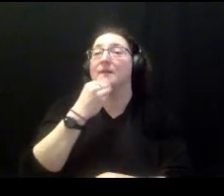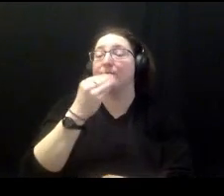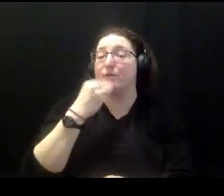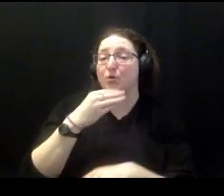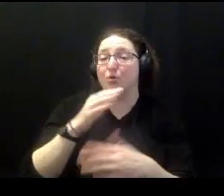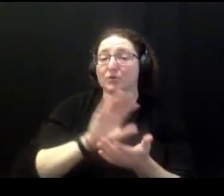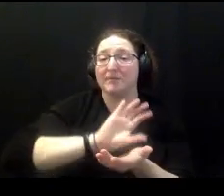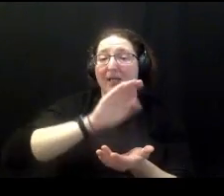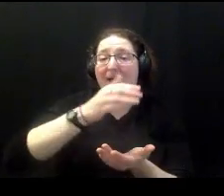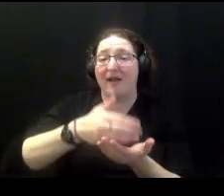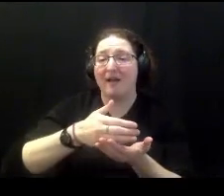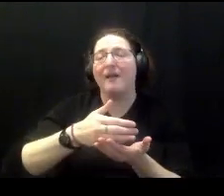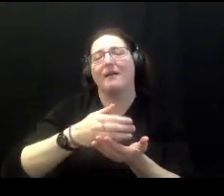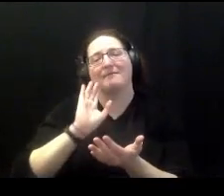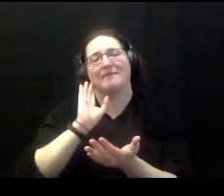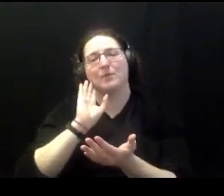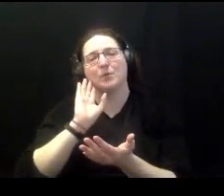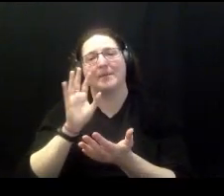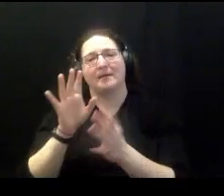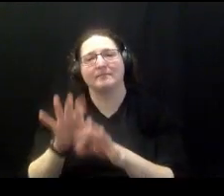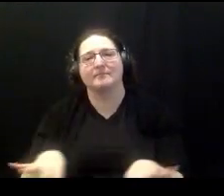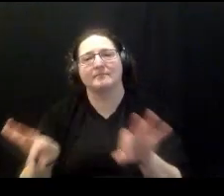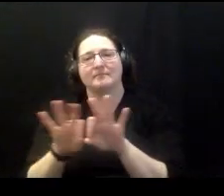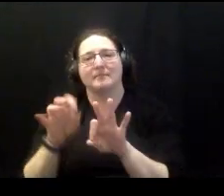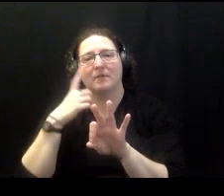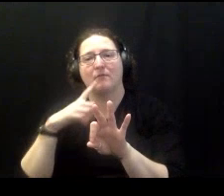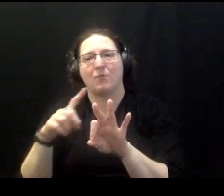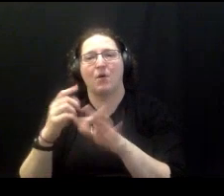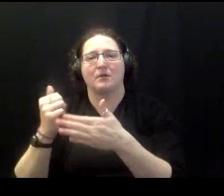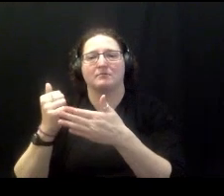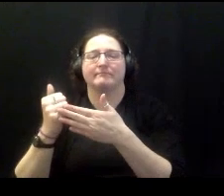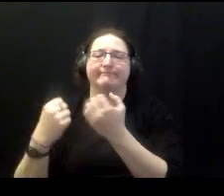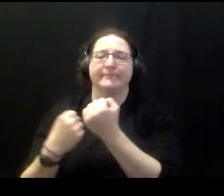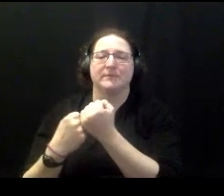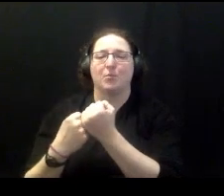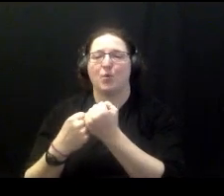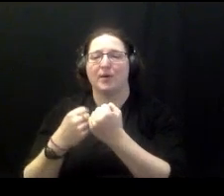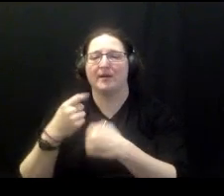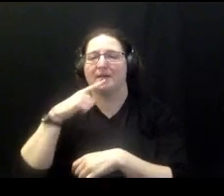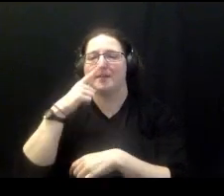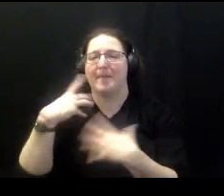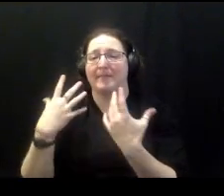really critical roles in supporting the public health of a community. We will